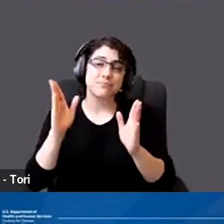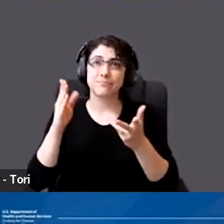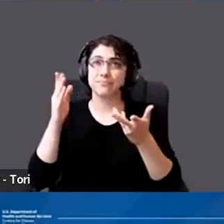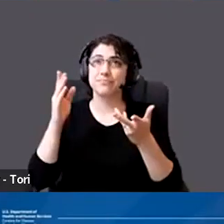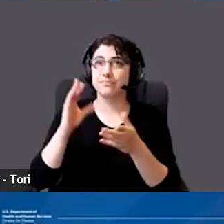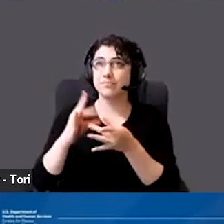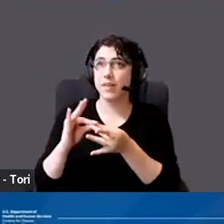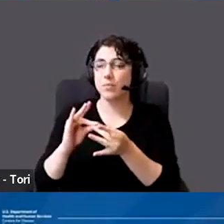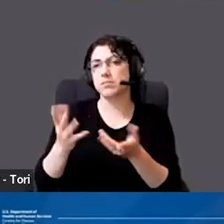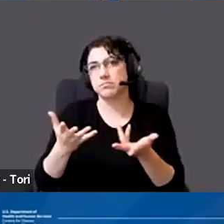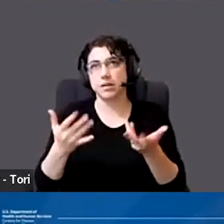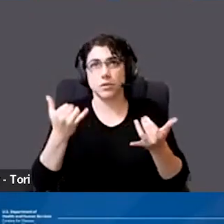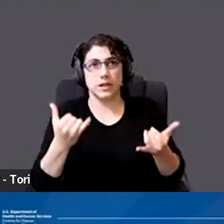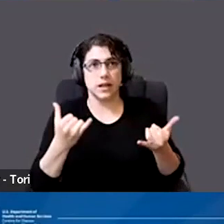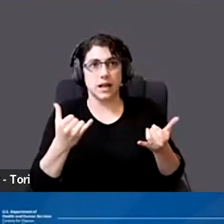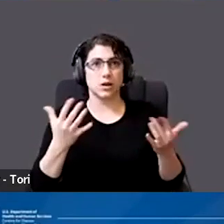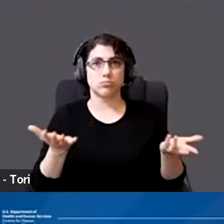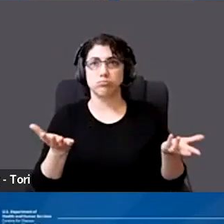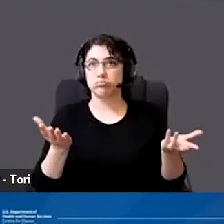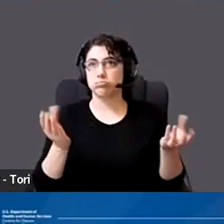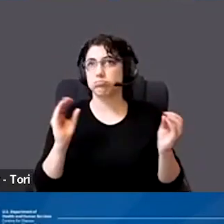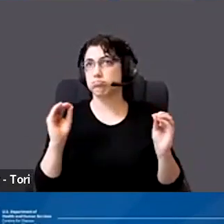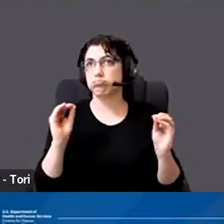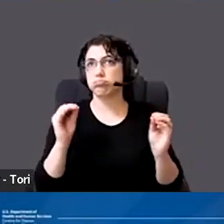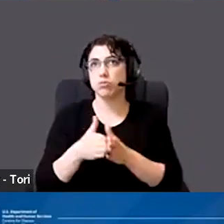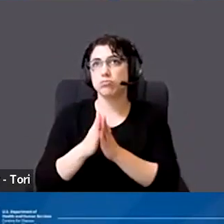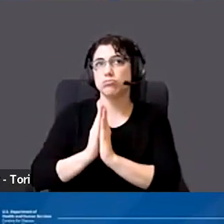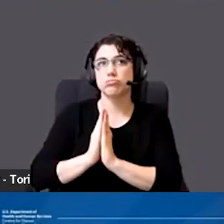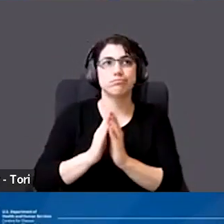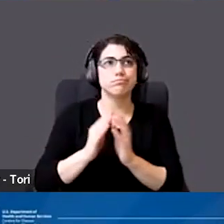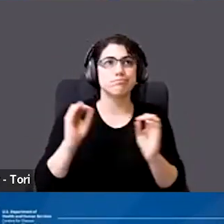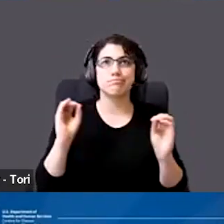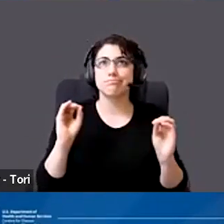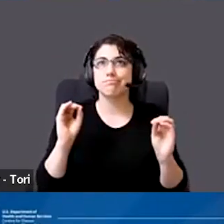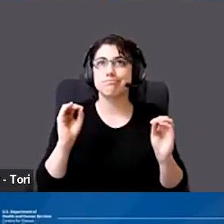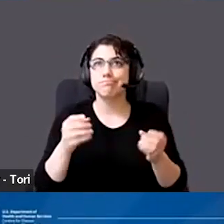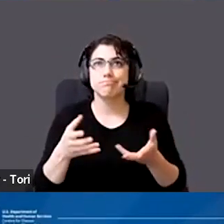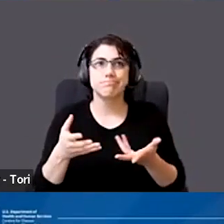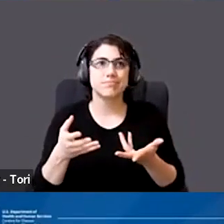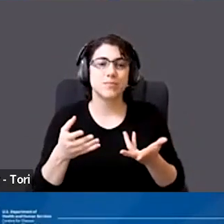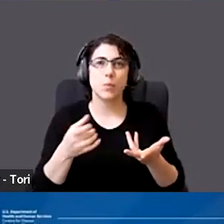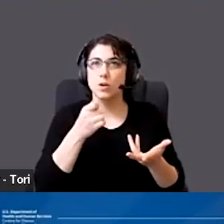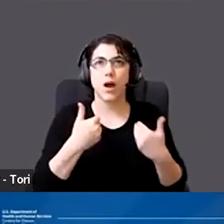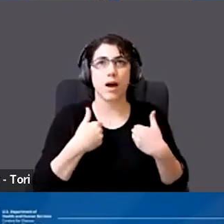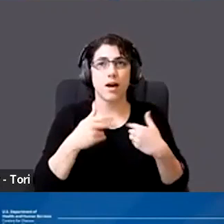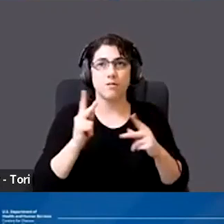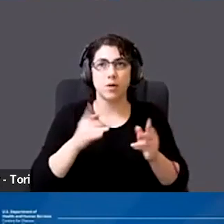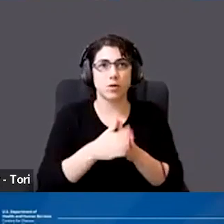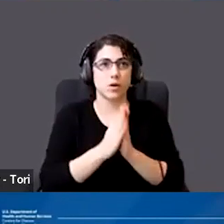But at this point, we didn't receive any requests, so we don't have any people who have requested speaking during the public